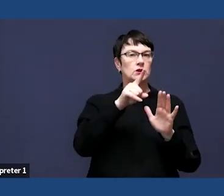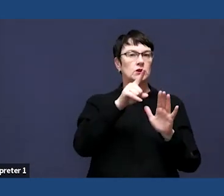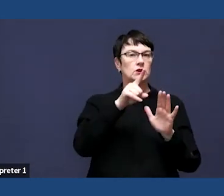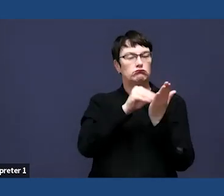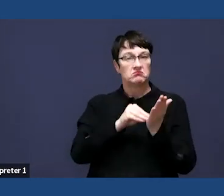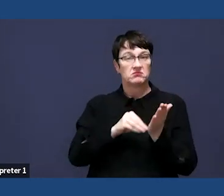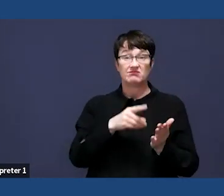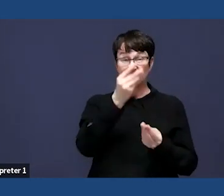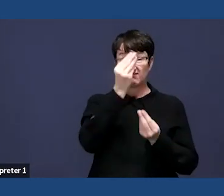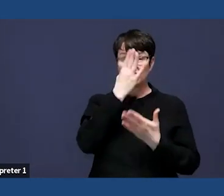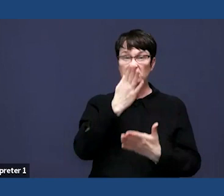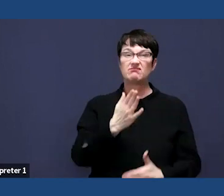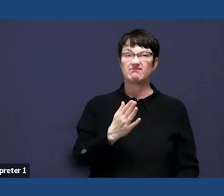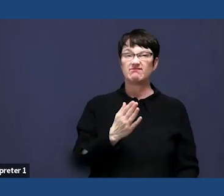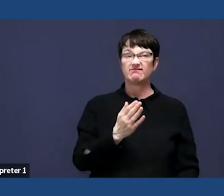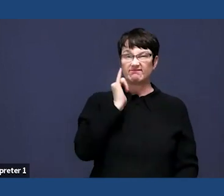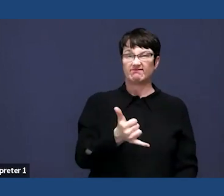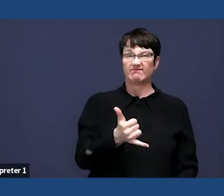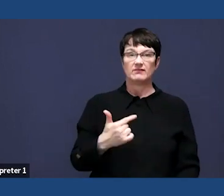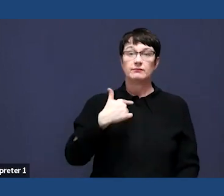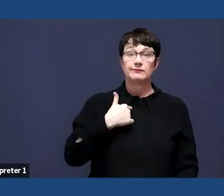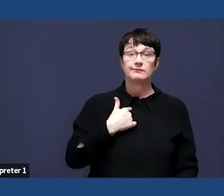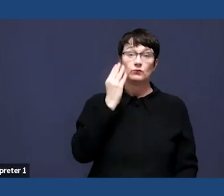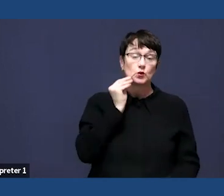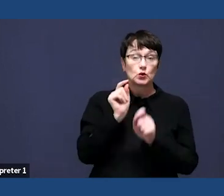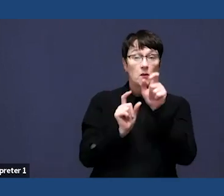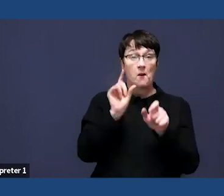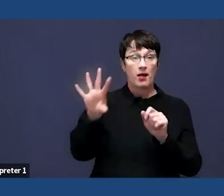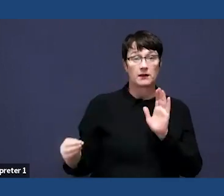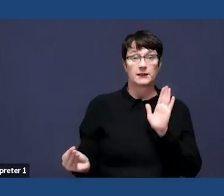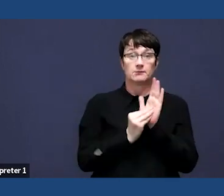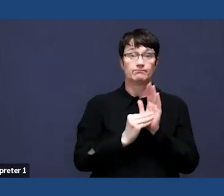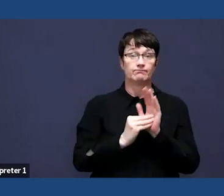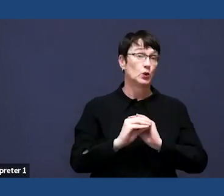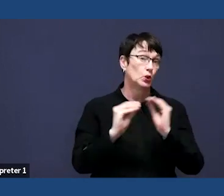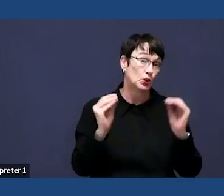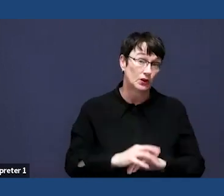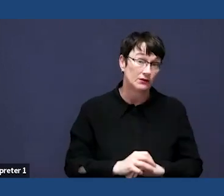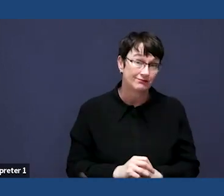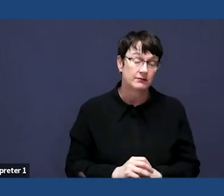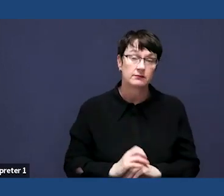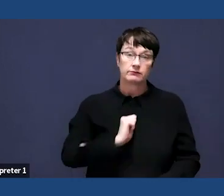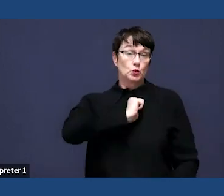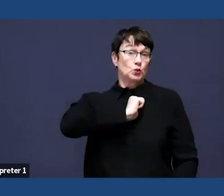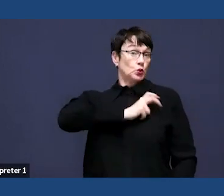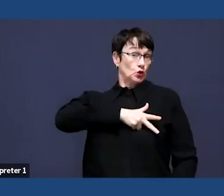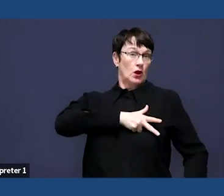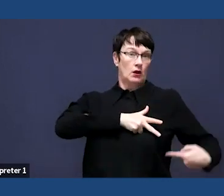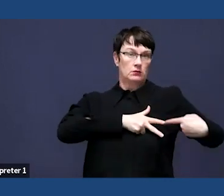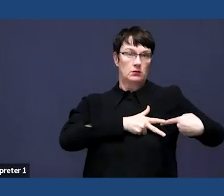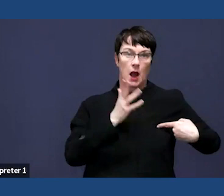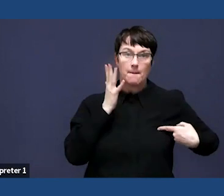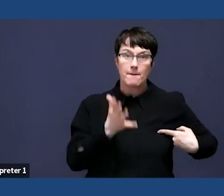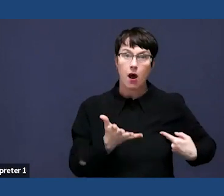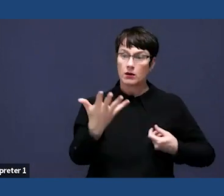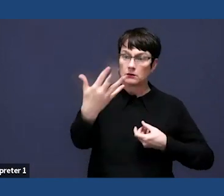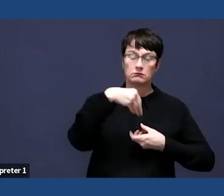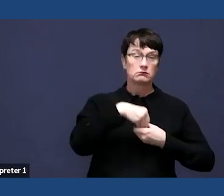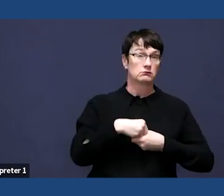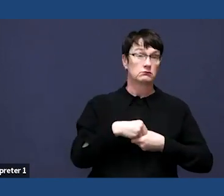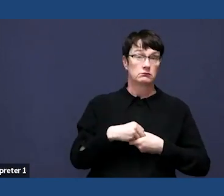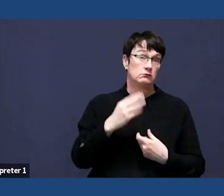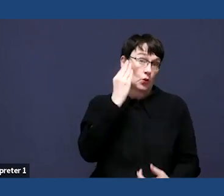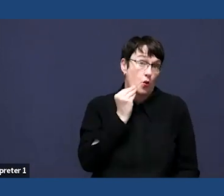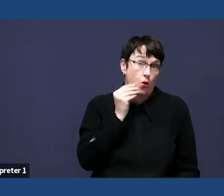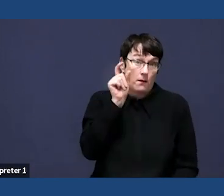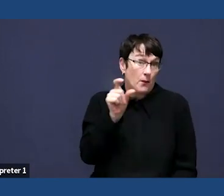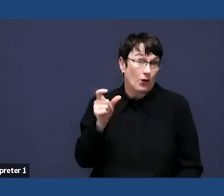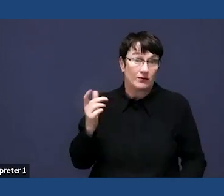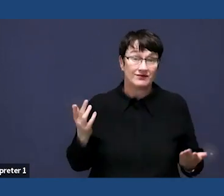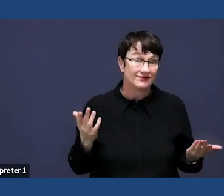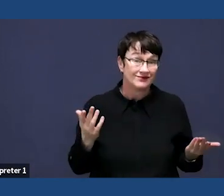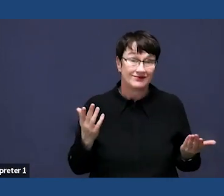Older persons has a right to benefit from social development as anyone else.